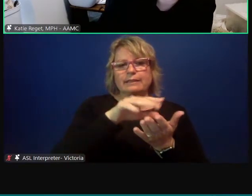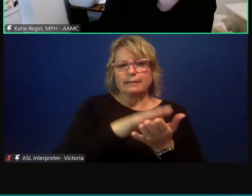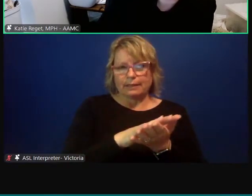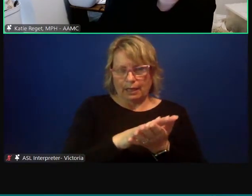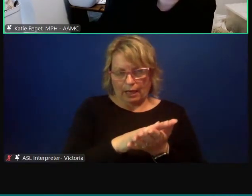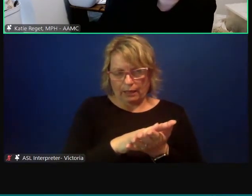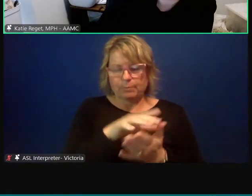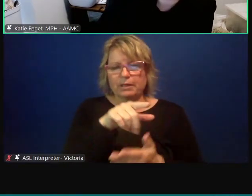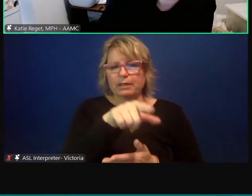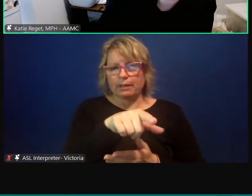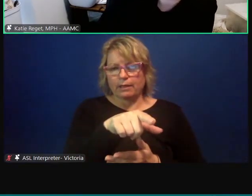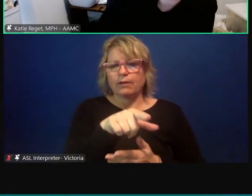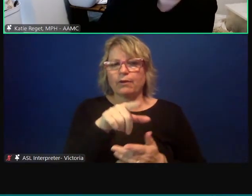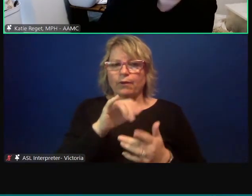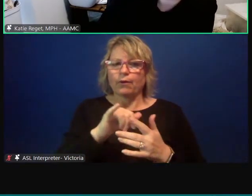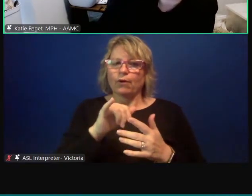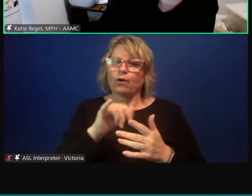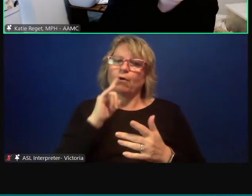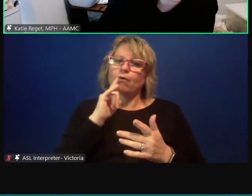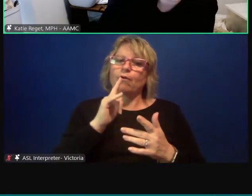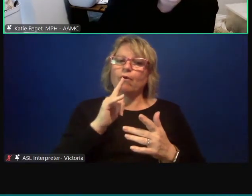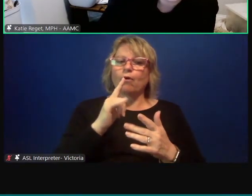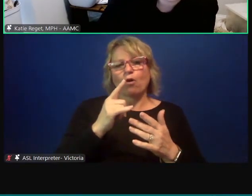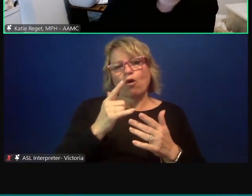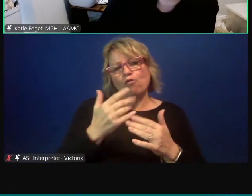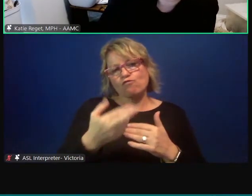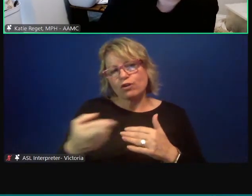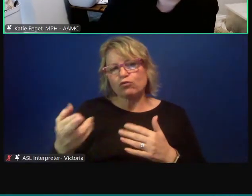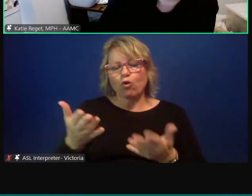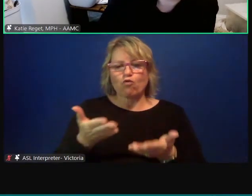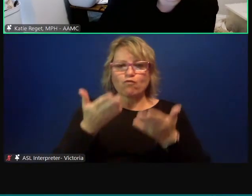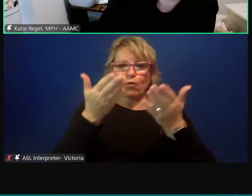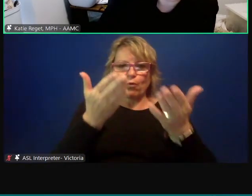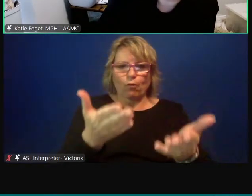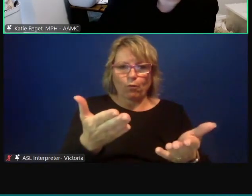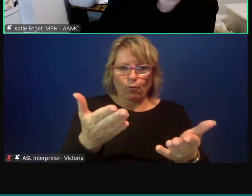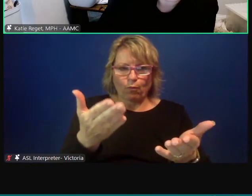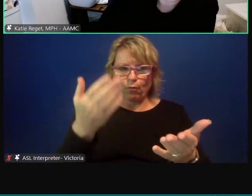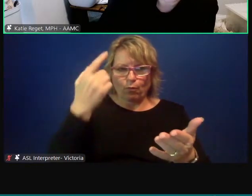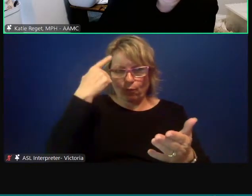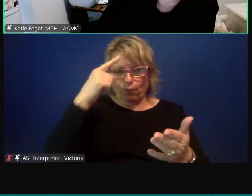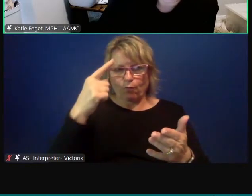This document is a collection of resources and recommendations for comprehending what accessible